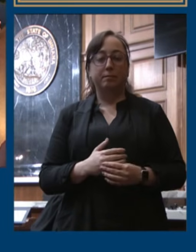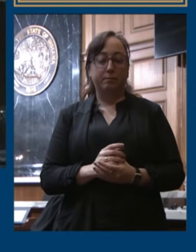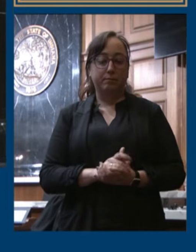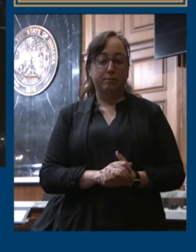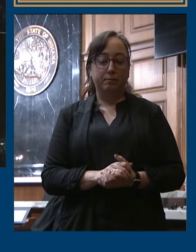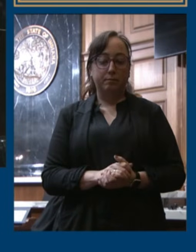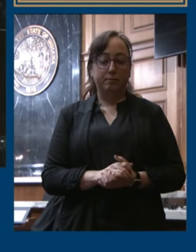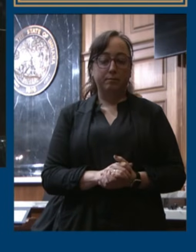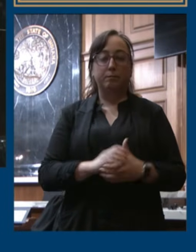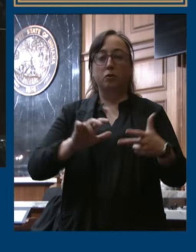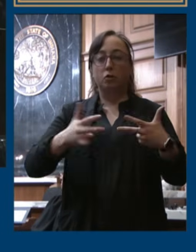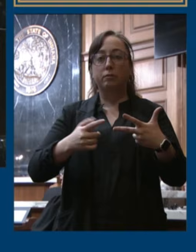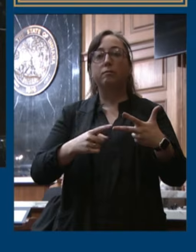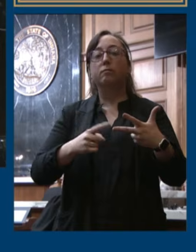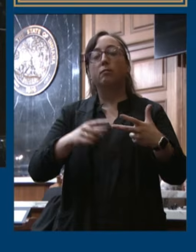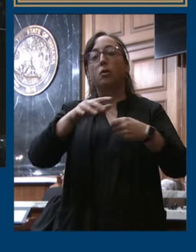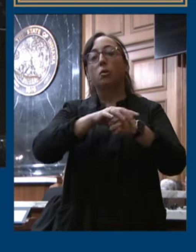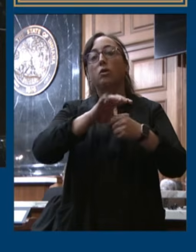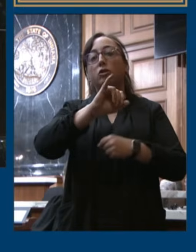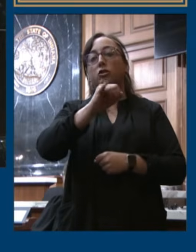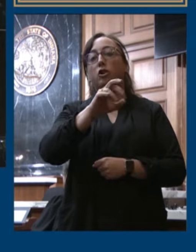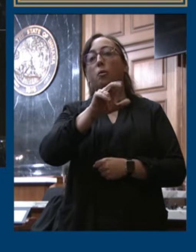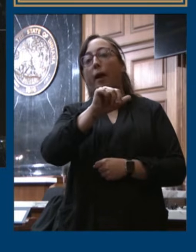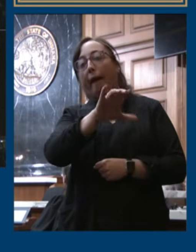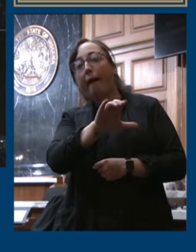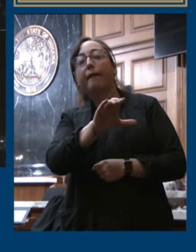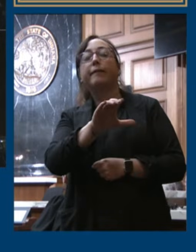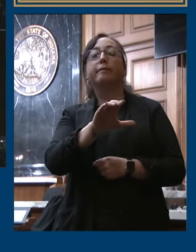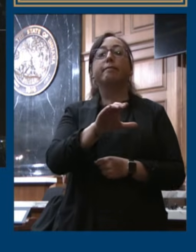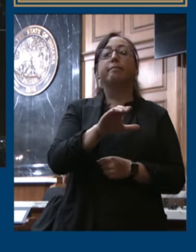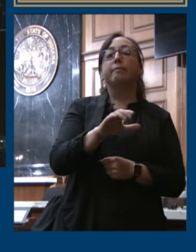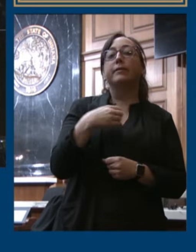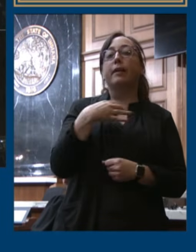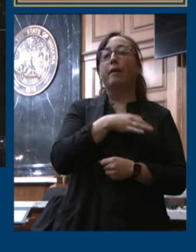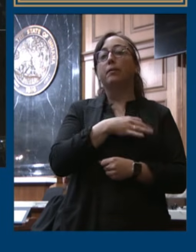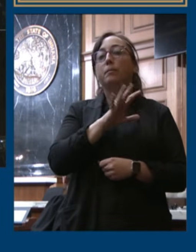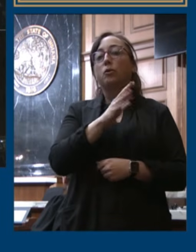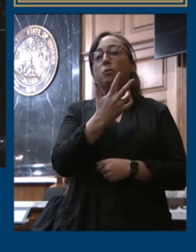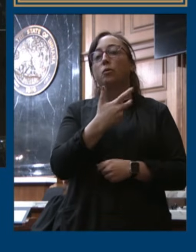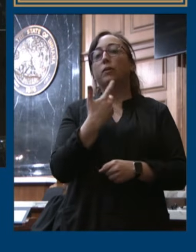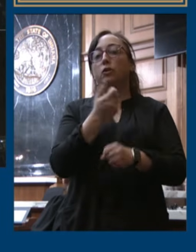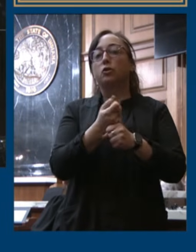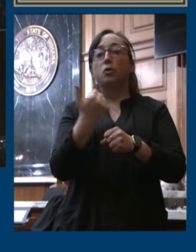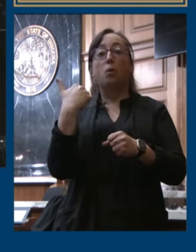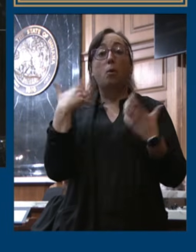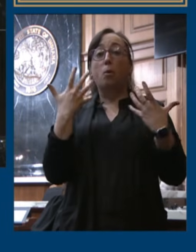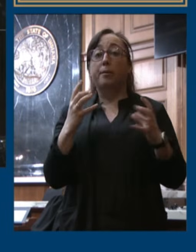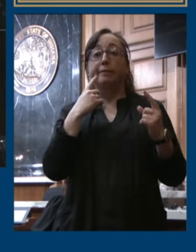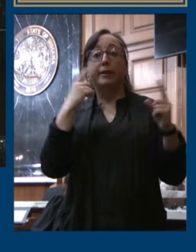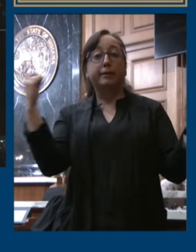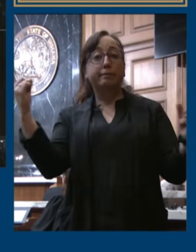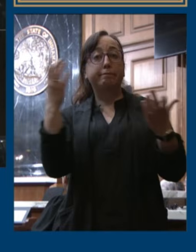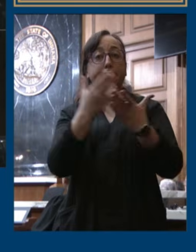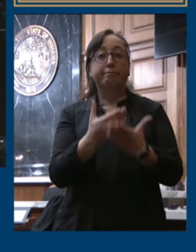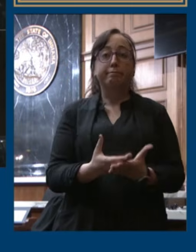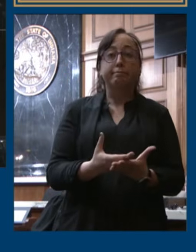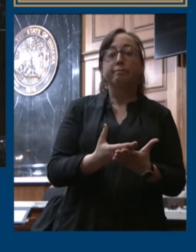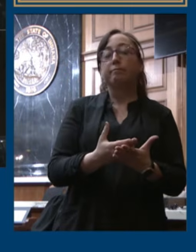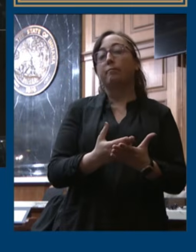THIRD, THE LOCAL JRAC STATUTE YOU PASSED JUST THREE YEARS AGO IS ALREADY PROVING TO BE EFFECTIVE. IT'S A WAY FOR THOUSANDS OF JUSTICE STAKEHOLDERS